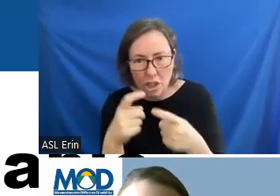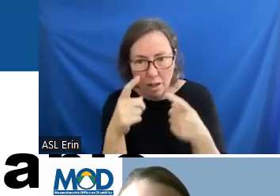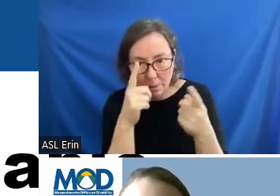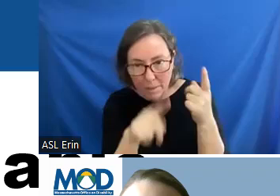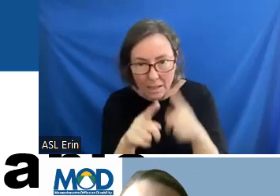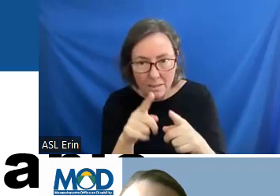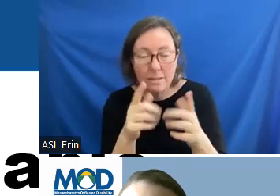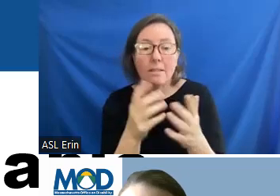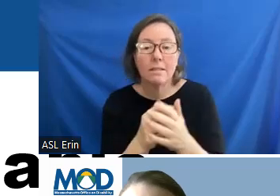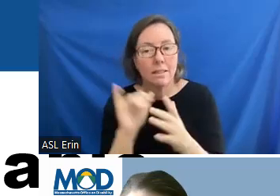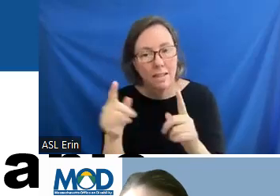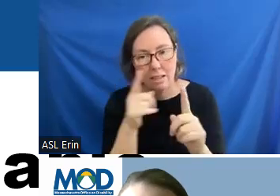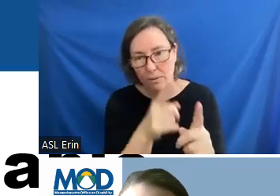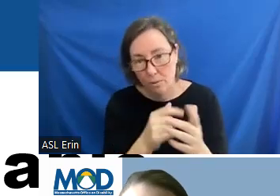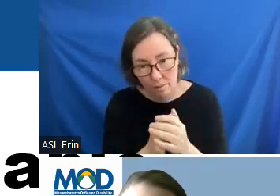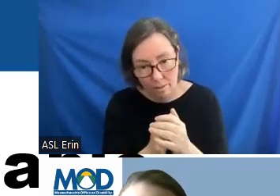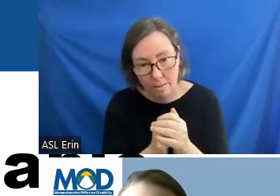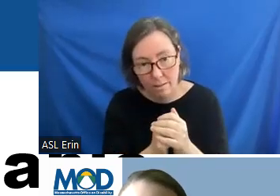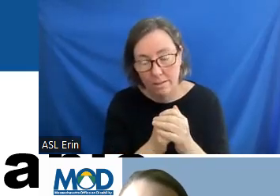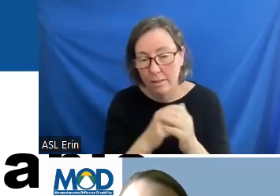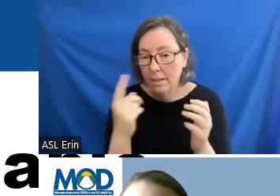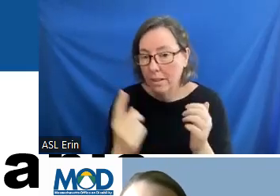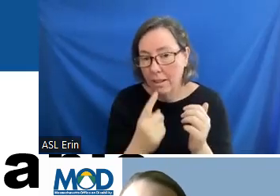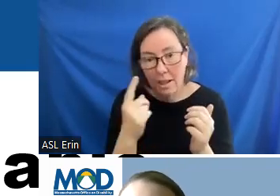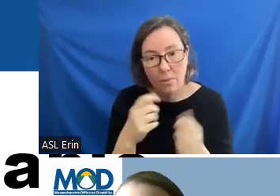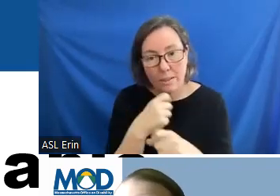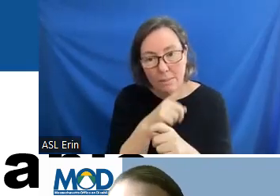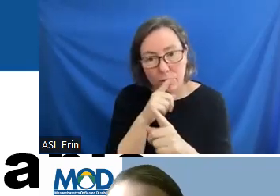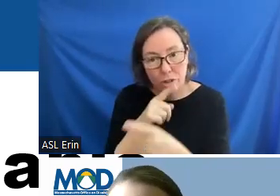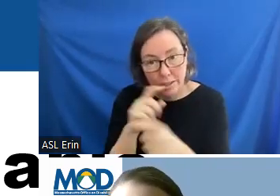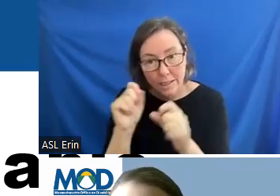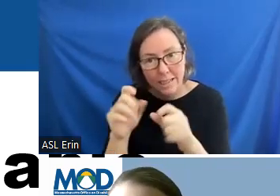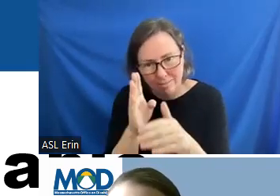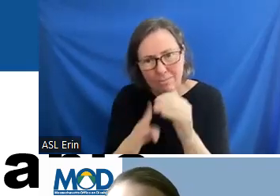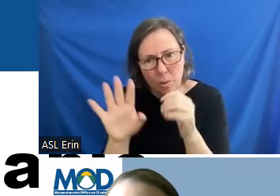And the goal is, as always, so that the employee can get their job done. Because at the end of the